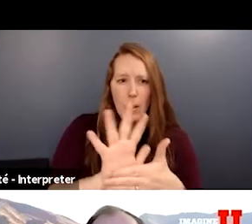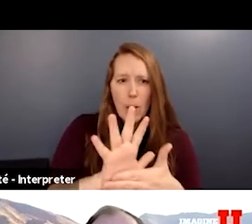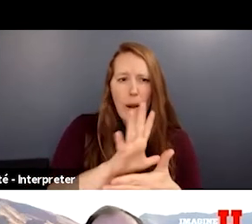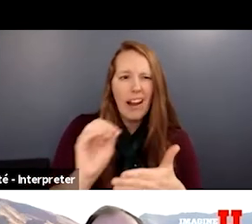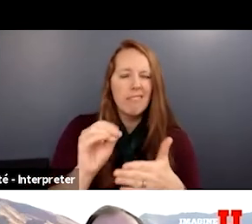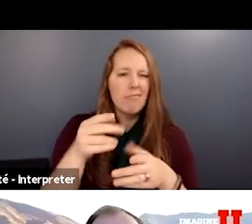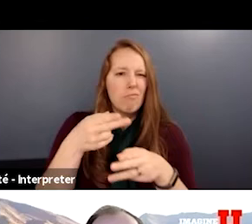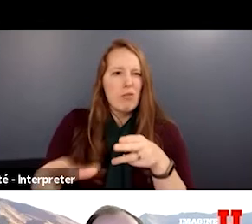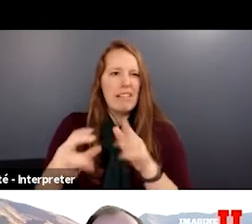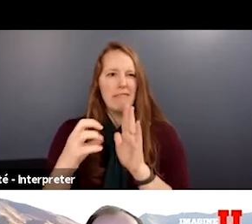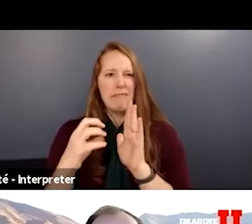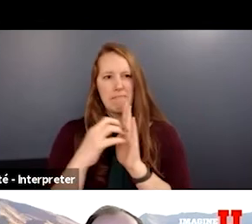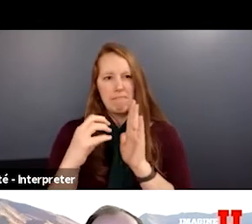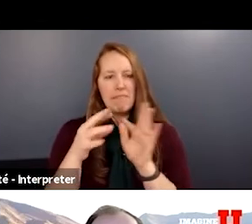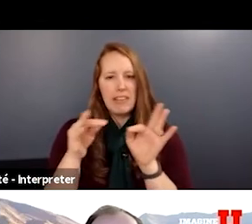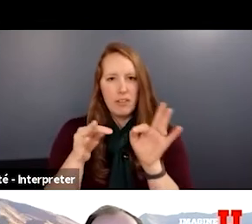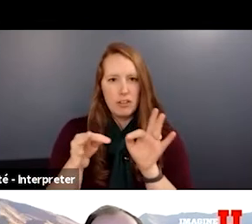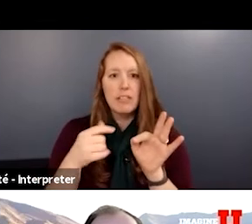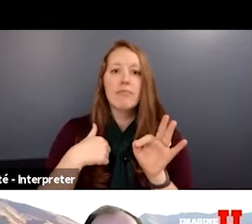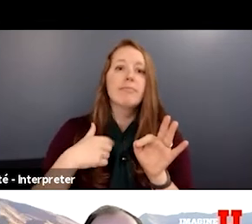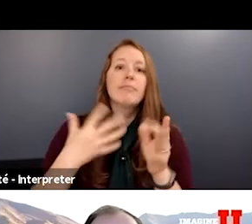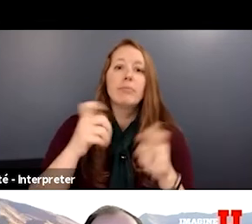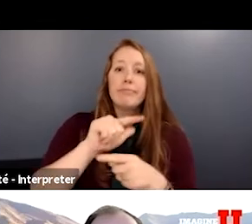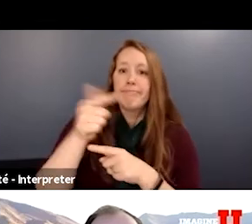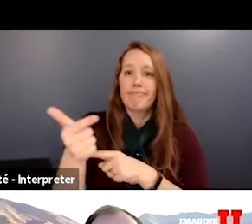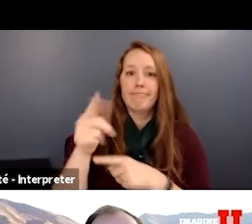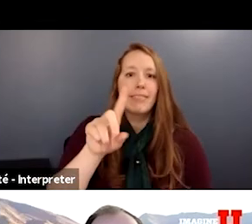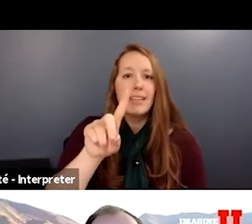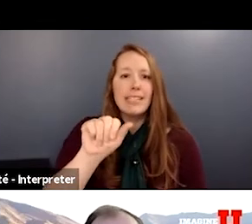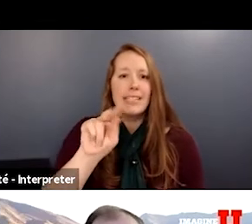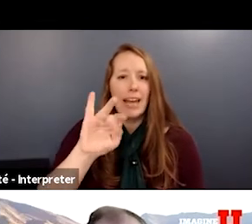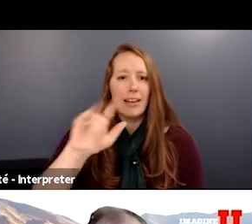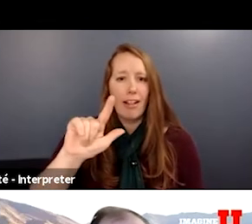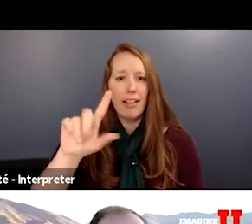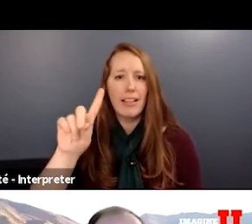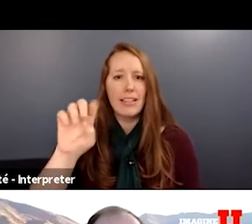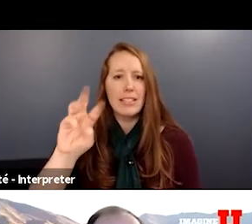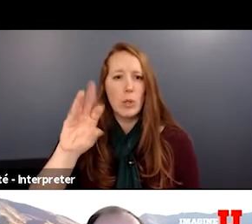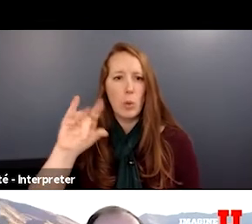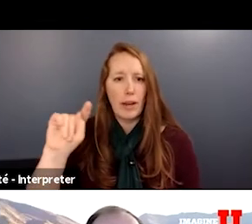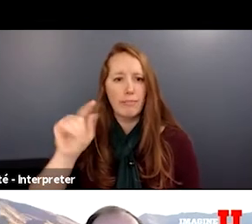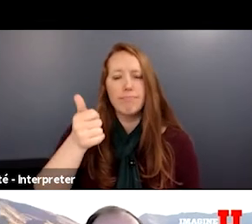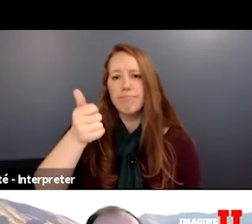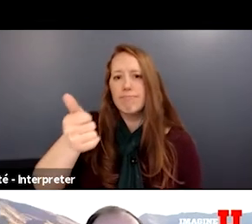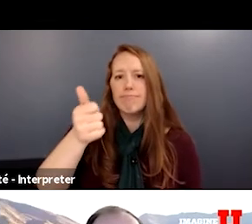I want to turn the time over to Daniel Dewitt who is an accessibility Pfizer in the disability resource center.